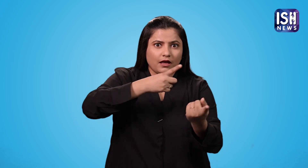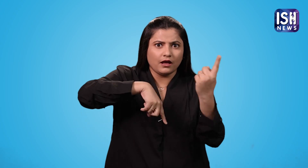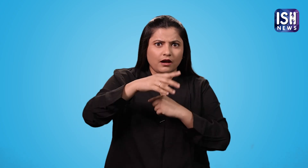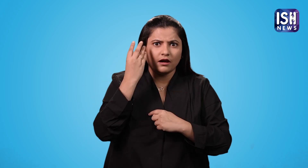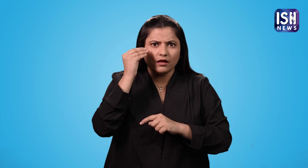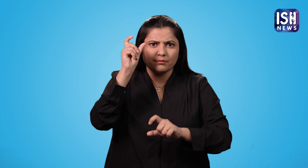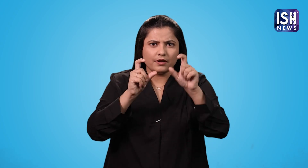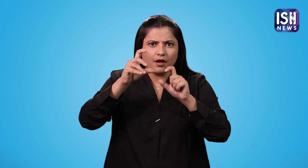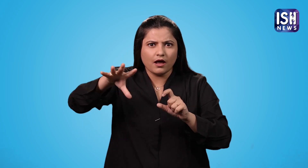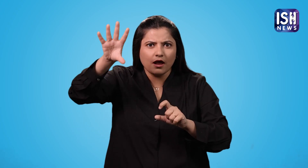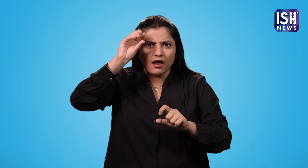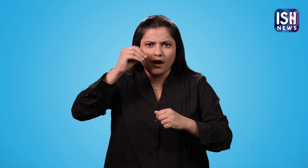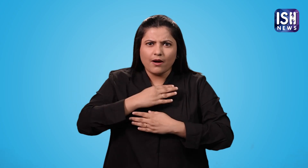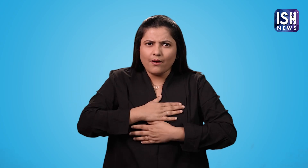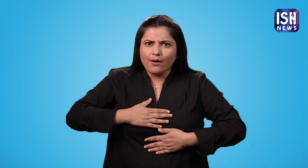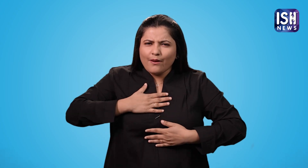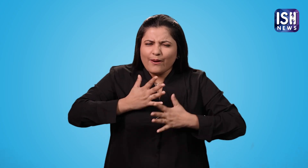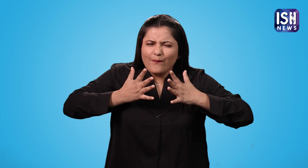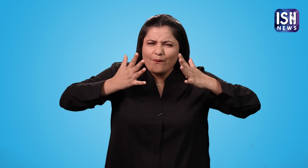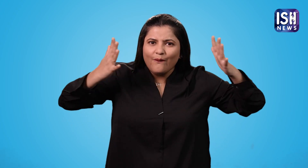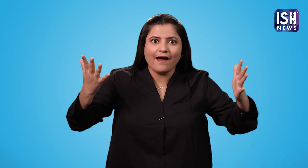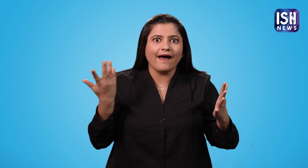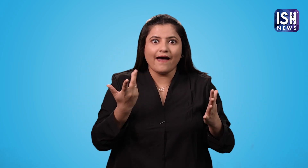Hearing students have thoroughly enjoyed